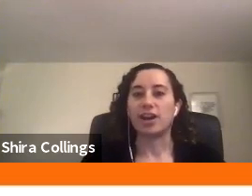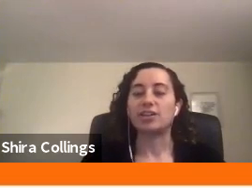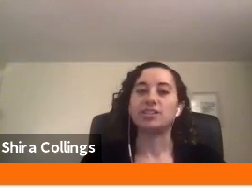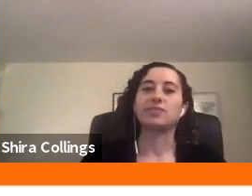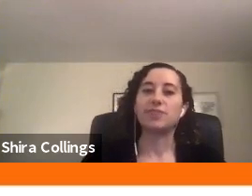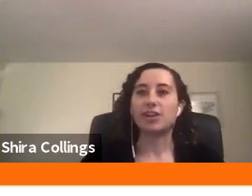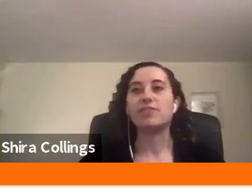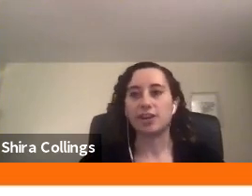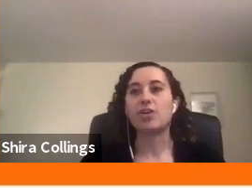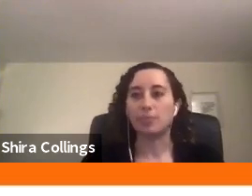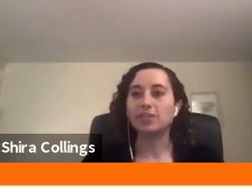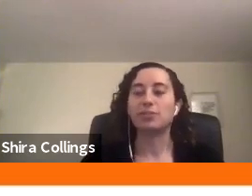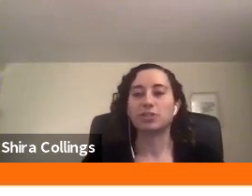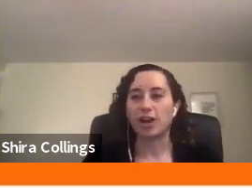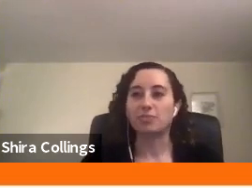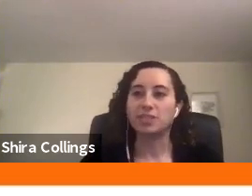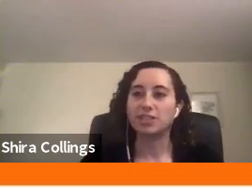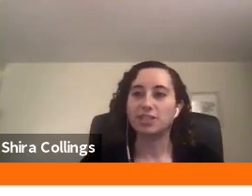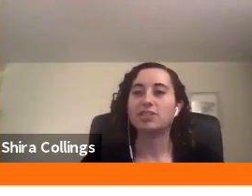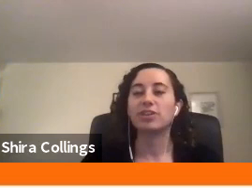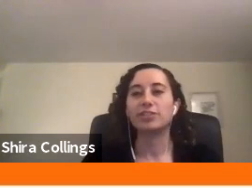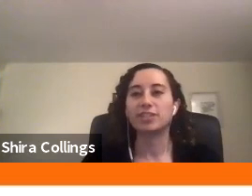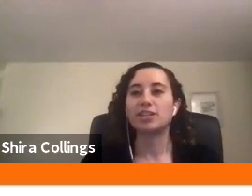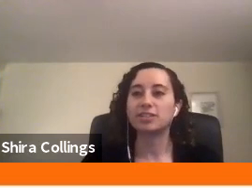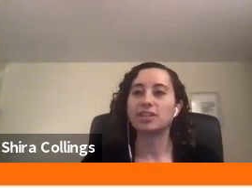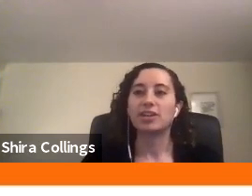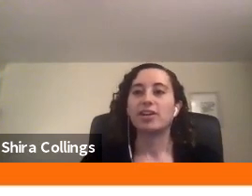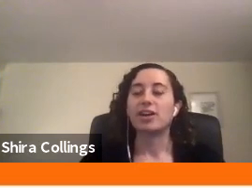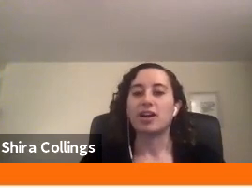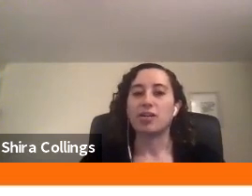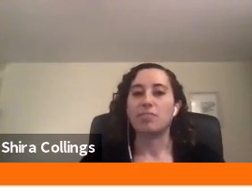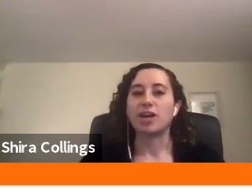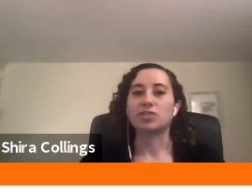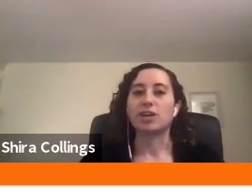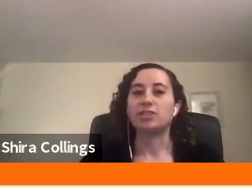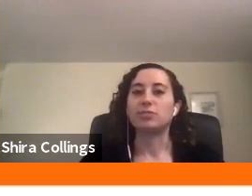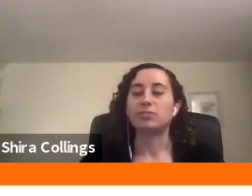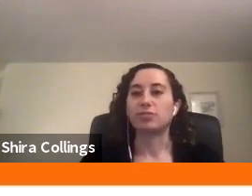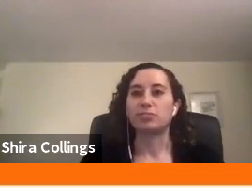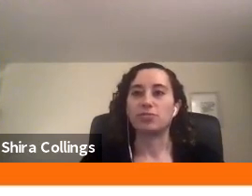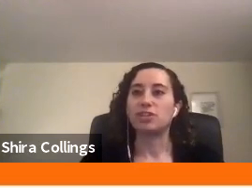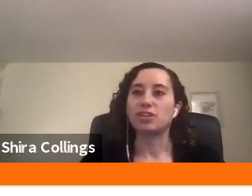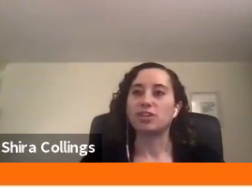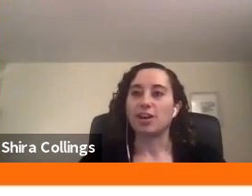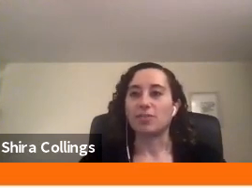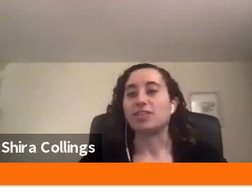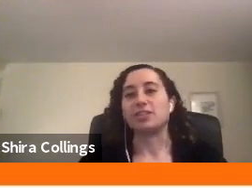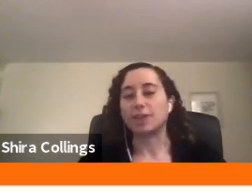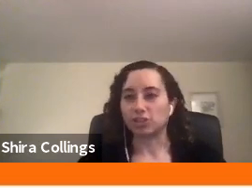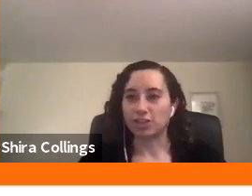eating disorder ? Exercise, I wanted to just mention that, is very, very commonly prescribed in mental